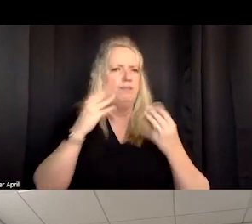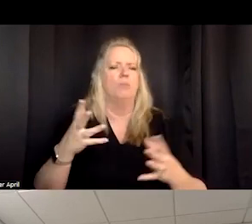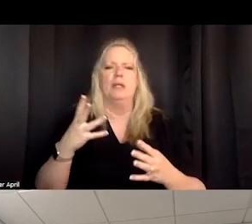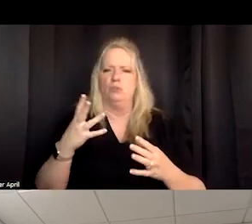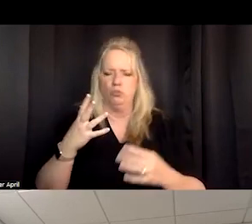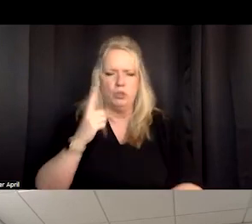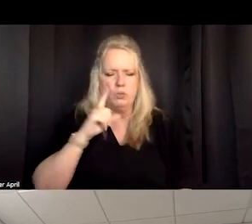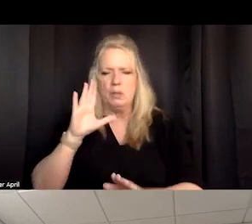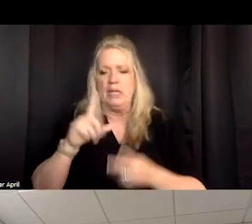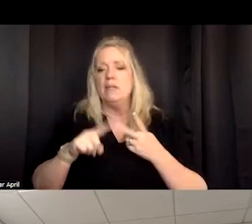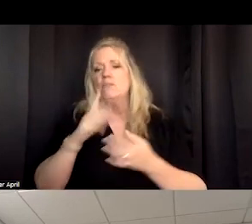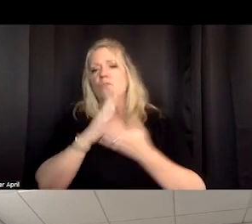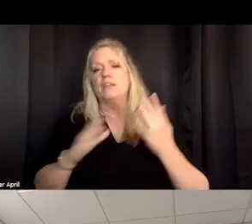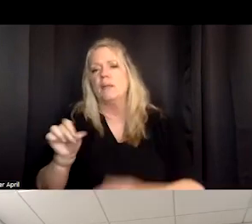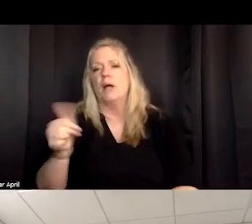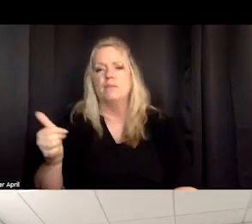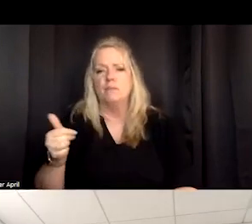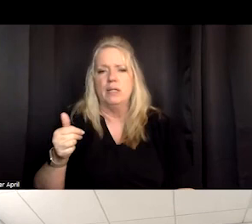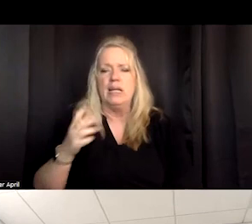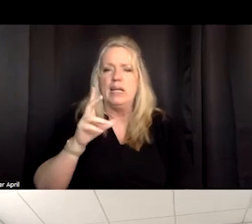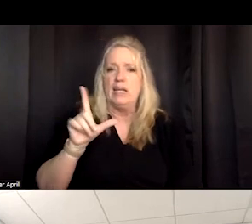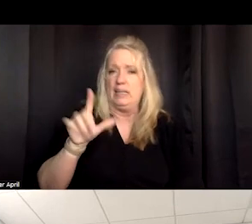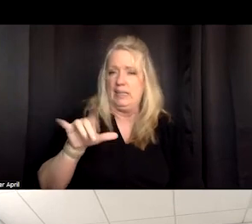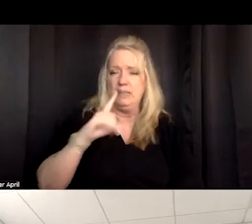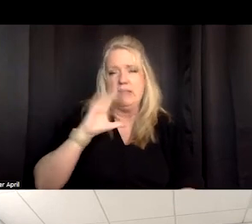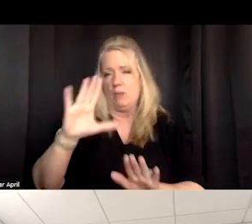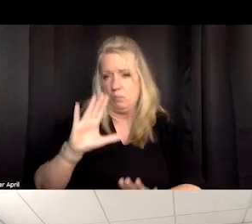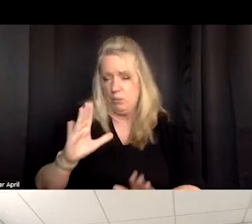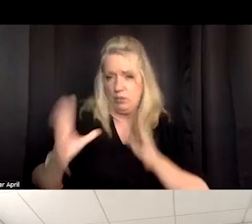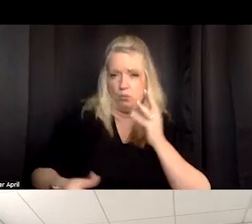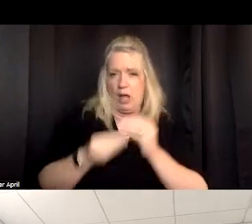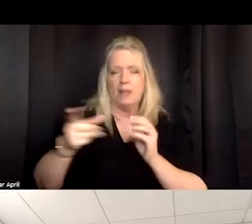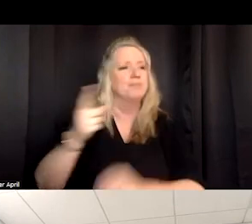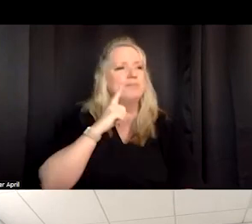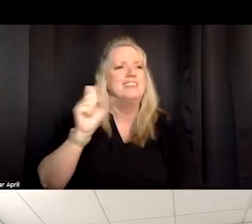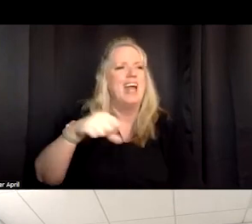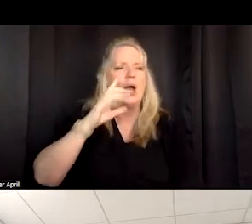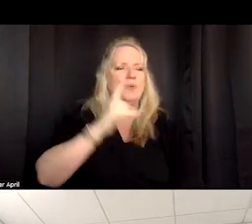YOU HAVE SOME OF THAT LINDSEY, WOULDFUL. >> YEAH, BE HAPPY TO, BRAINSTORM AND TALK